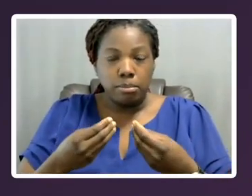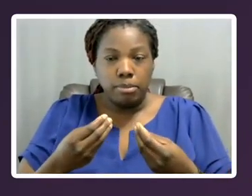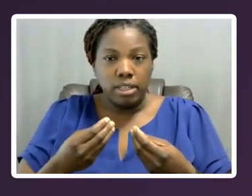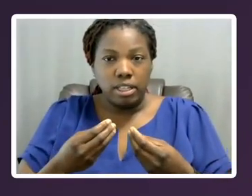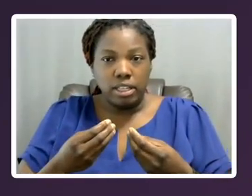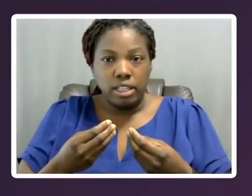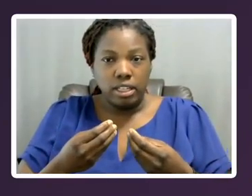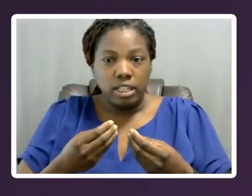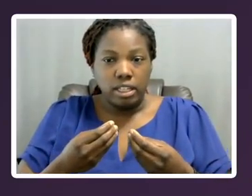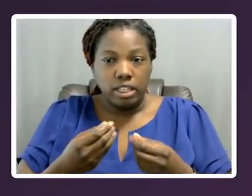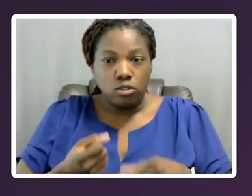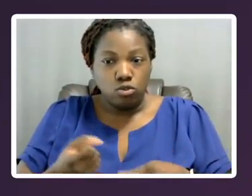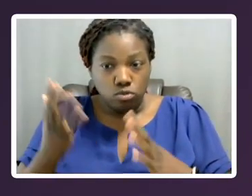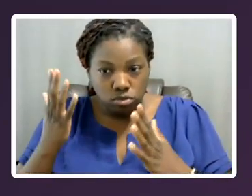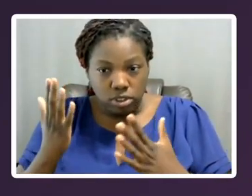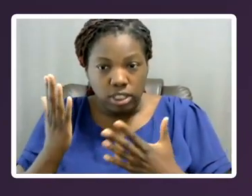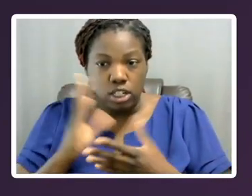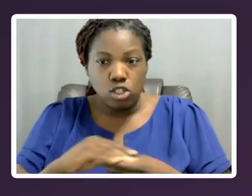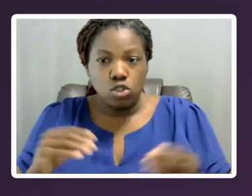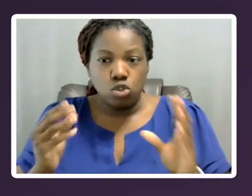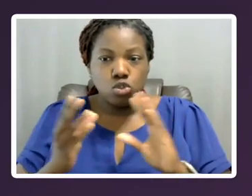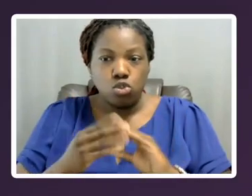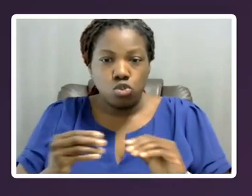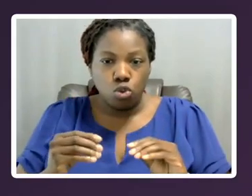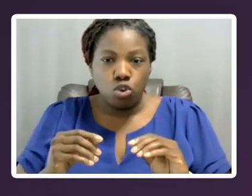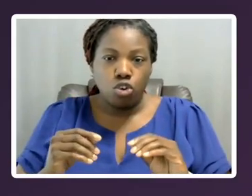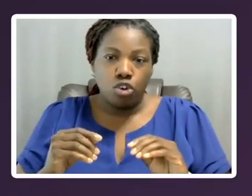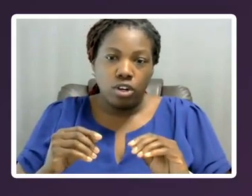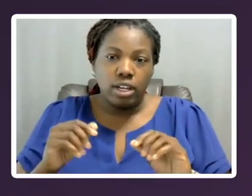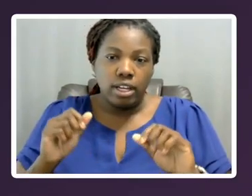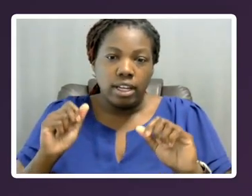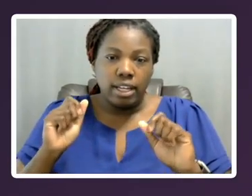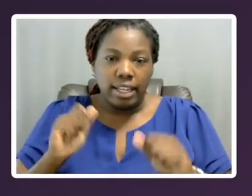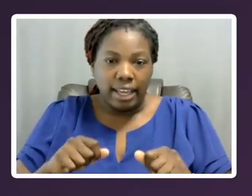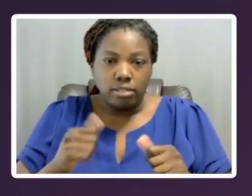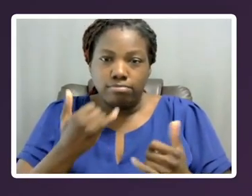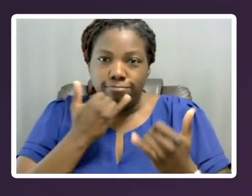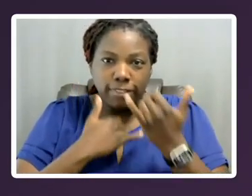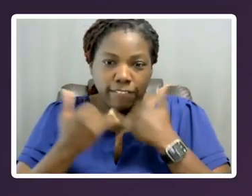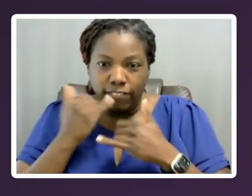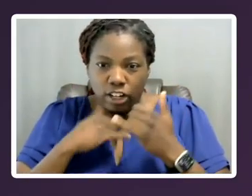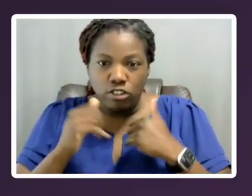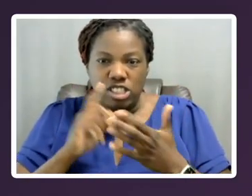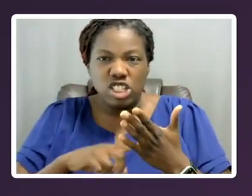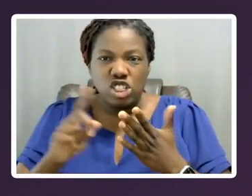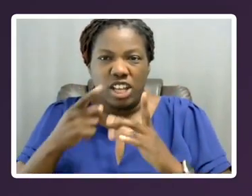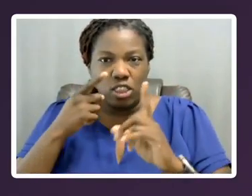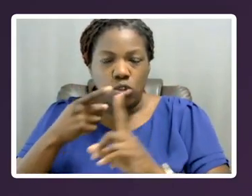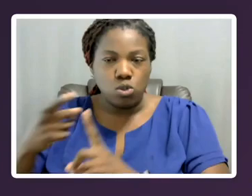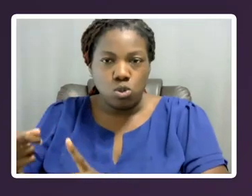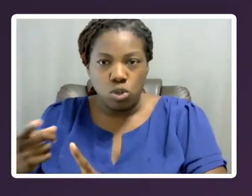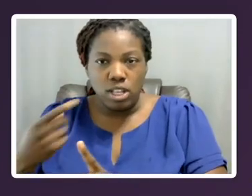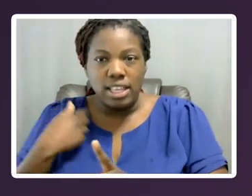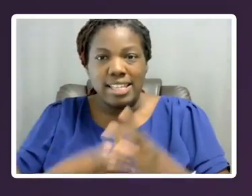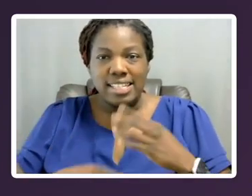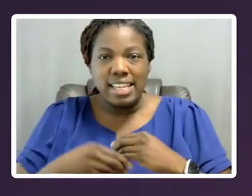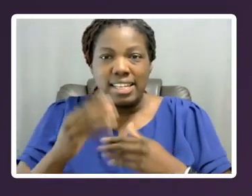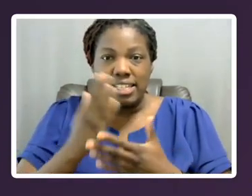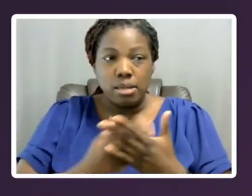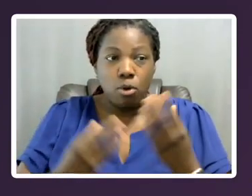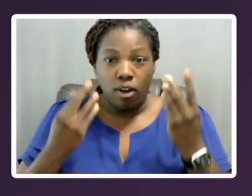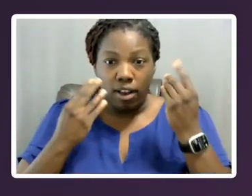and to check the sources of any story. So, let's build on some of our thinking and -- from before,